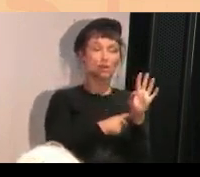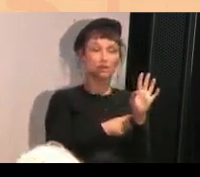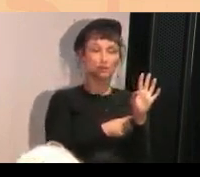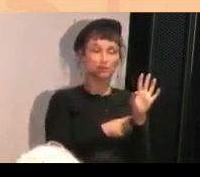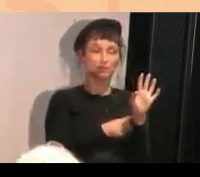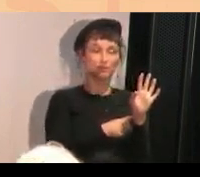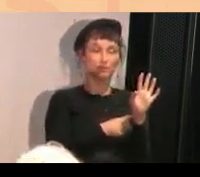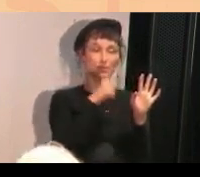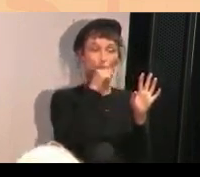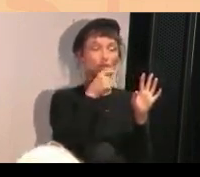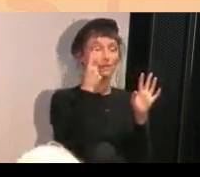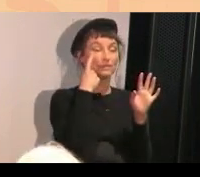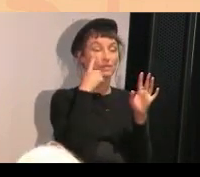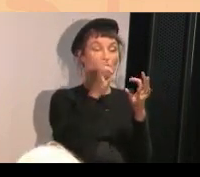you can see Brenda L Croft